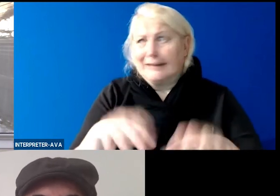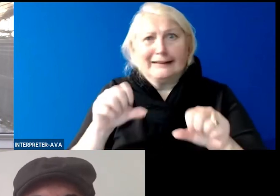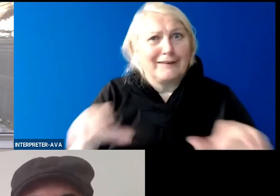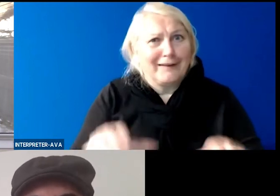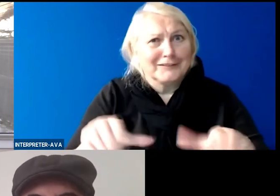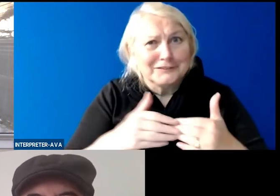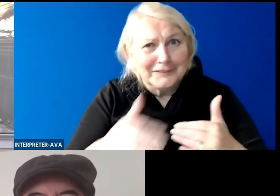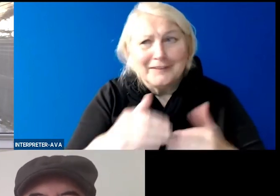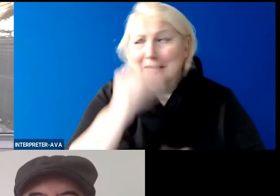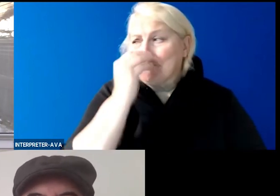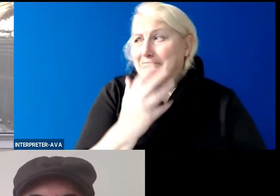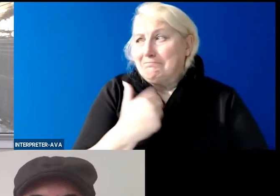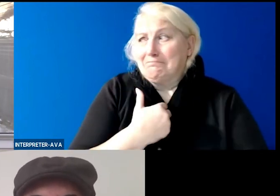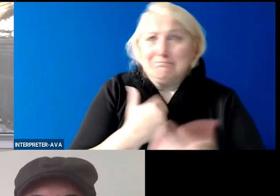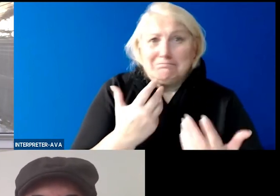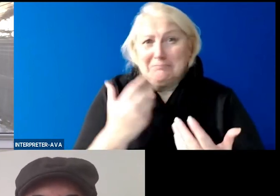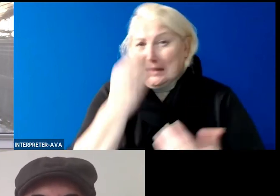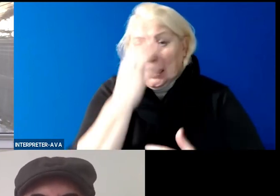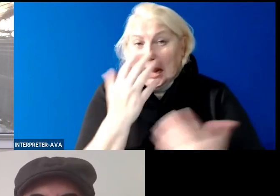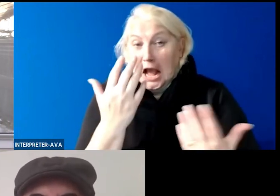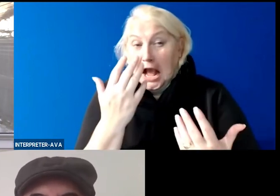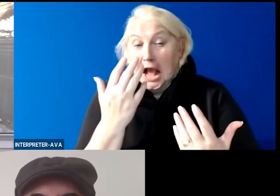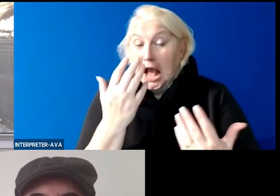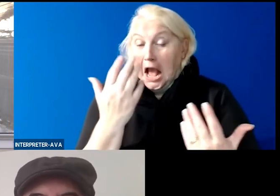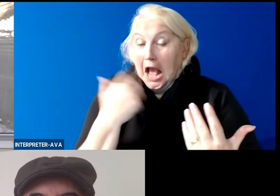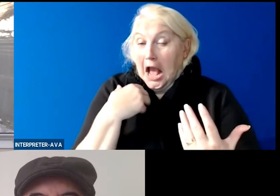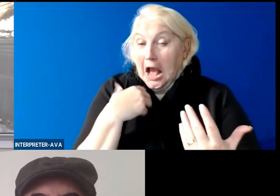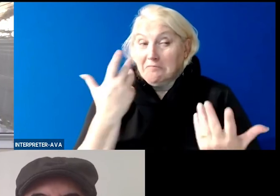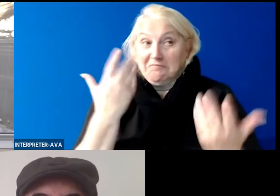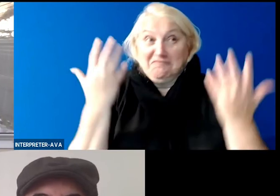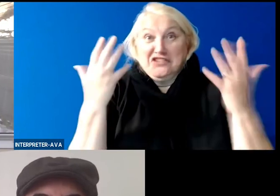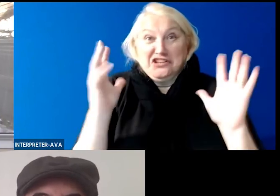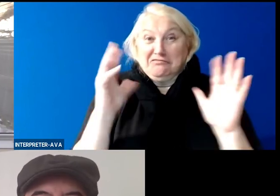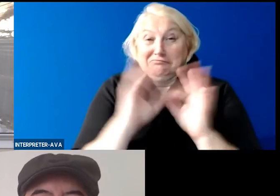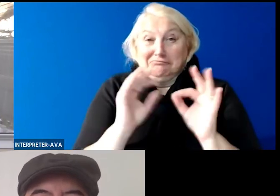time because we're still in the early phases of planning this event but looking forward to